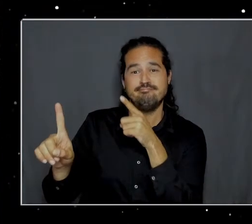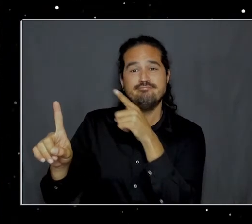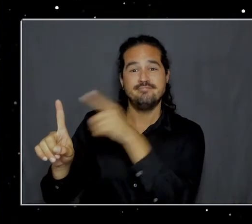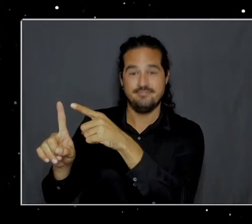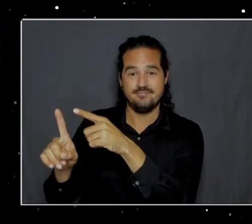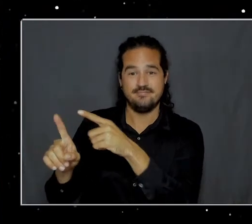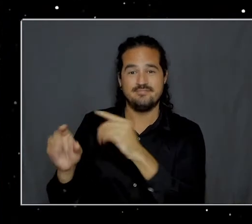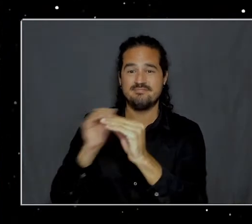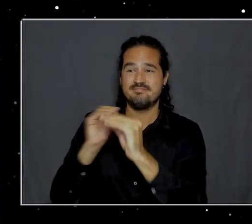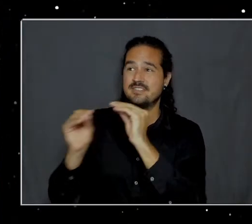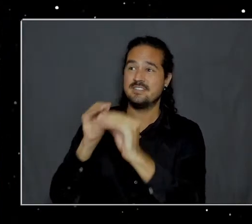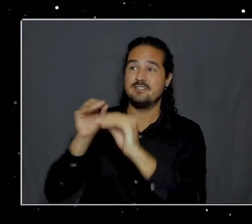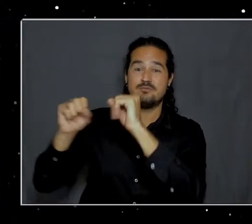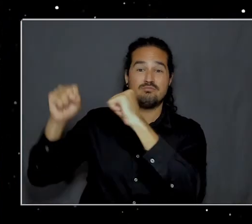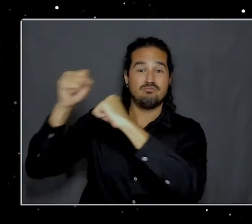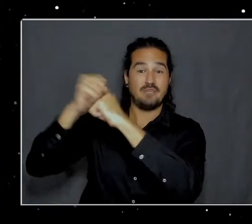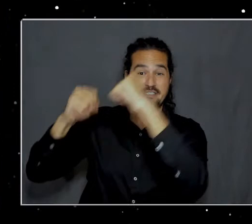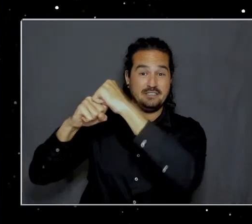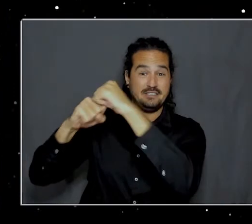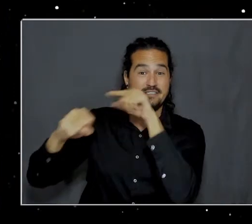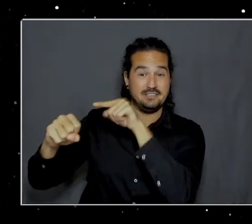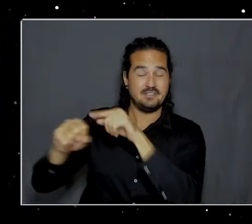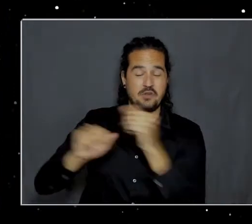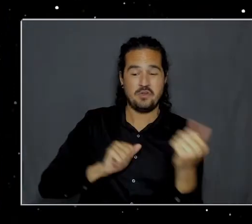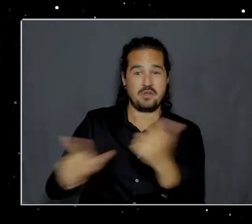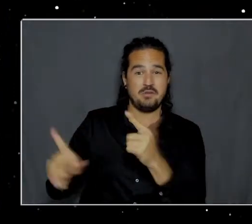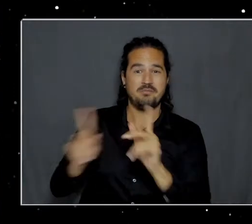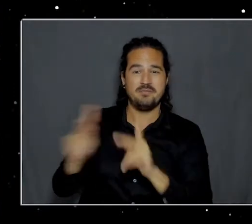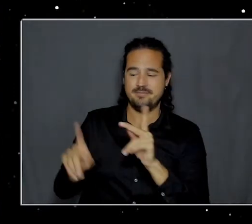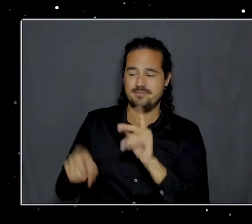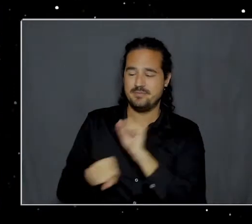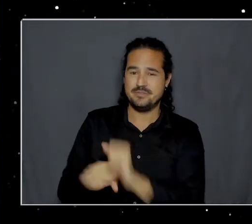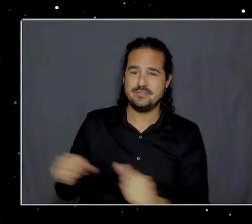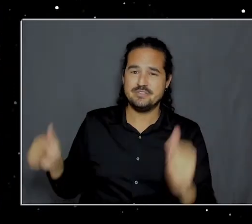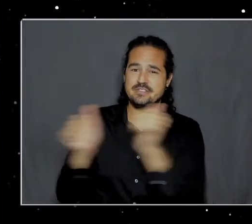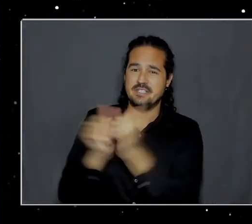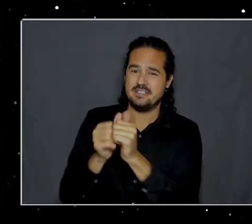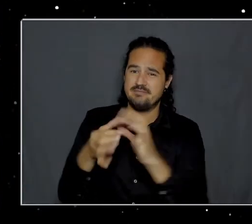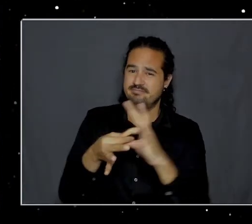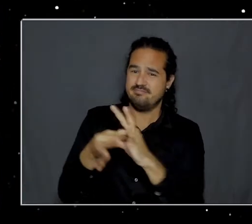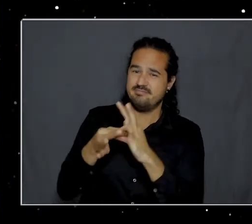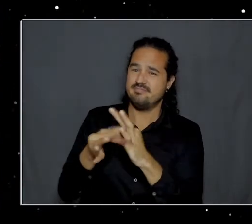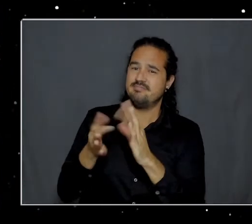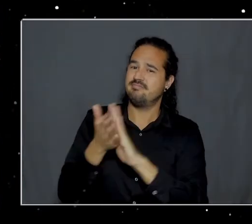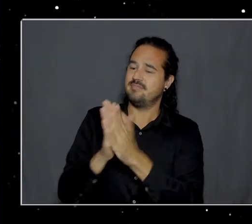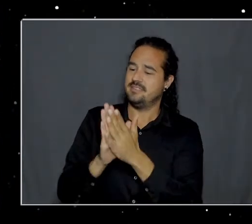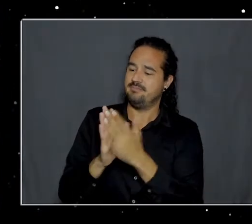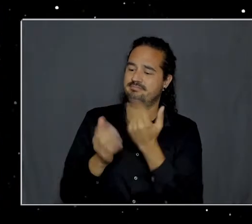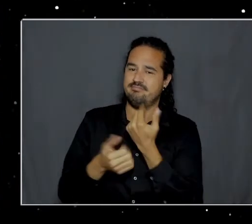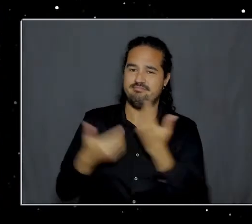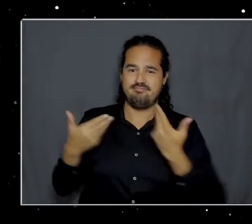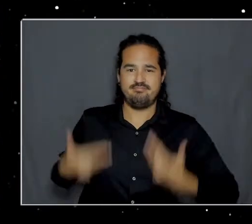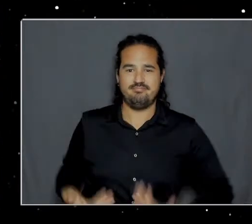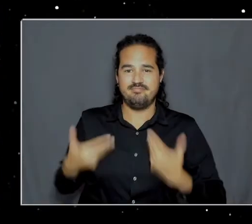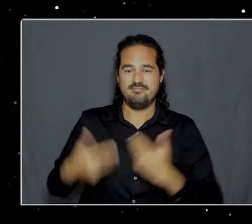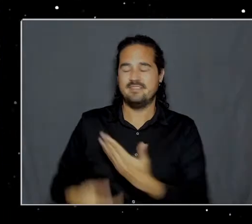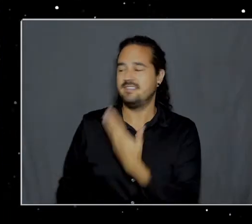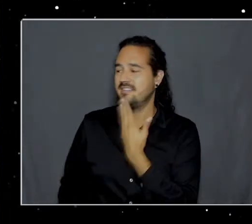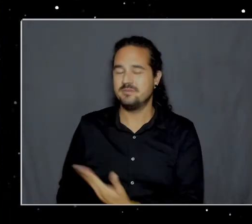IN THIS QUEST SO THAT WE CAN FIX THE STRUCTURES, AND HAVE US ALL TRULY BELONG, AND BE ABLE TO BE FREE TO BE WHO WE REALLY ARE. JOHN A. POWELL: